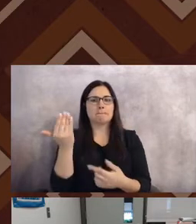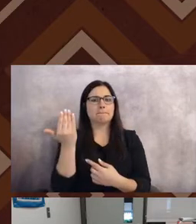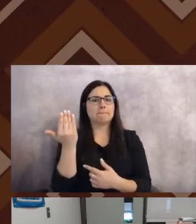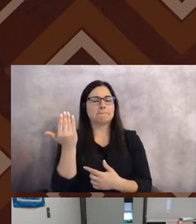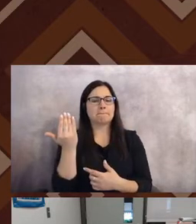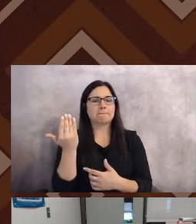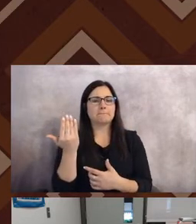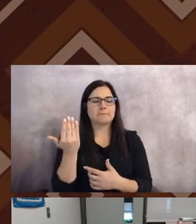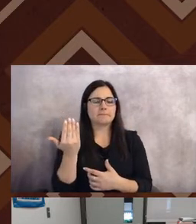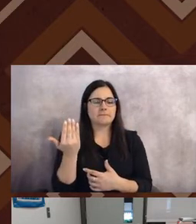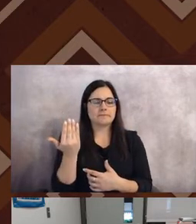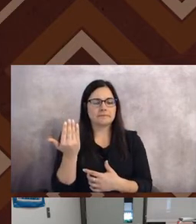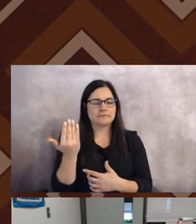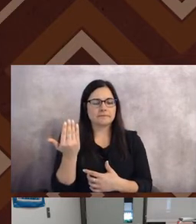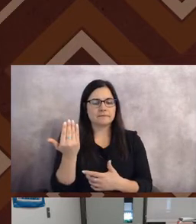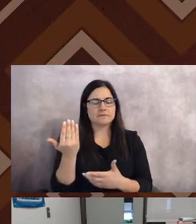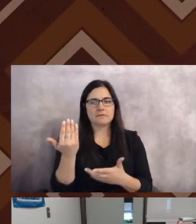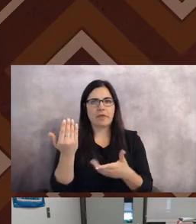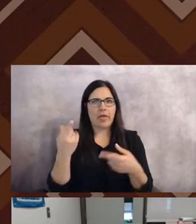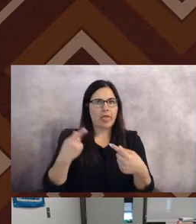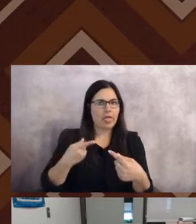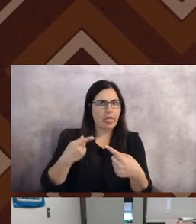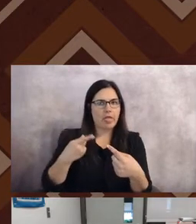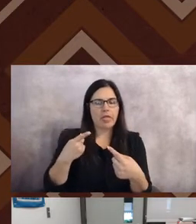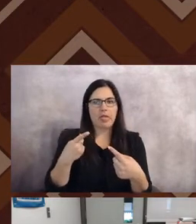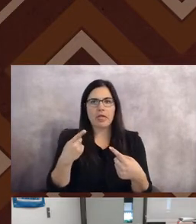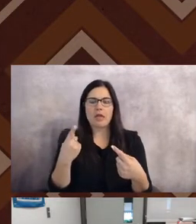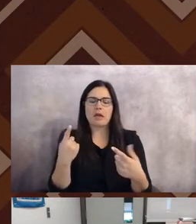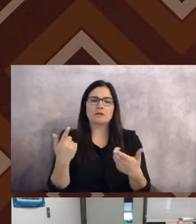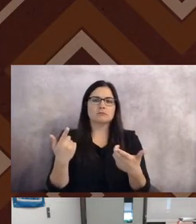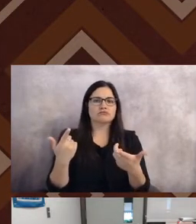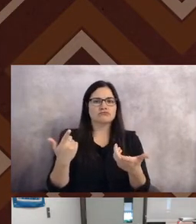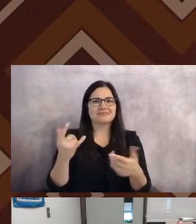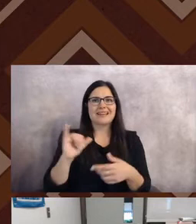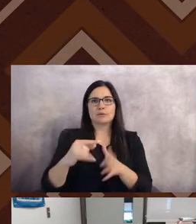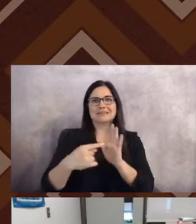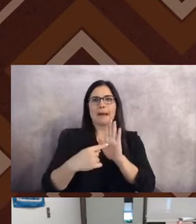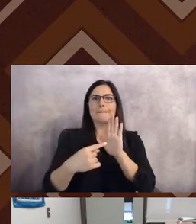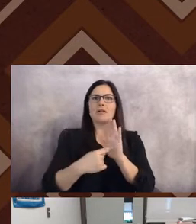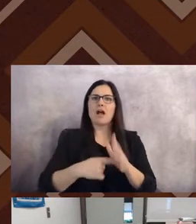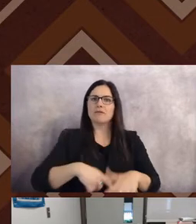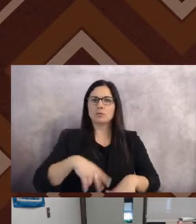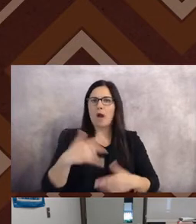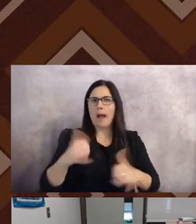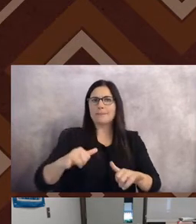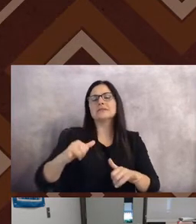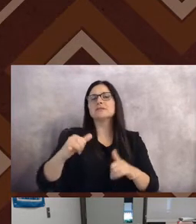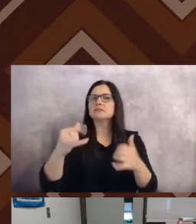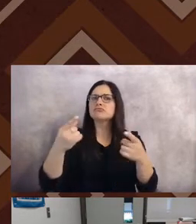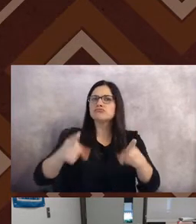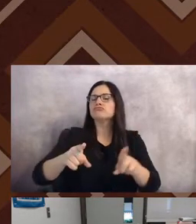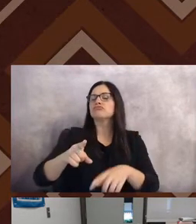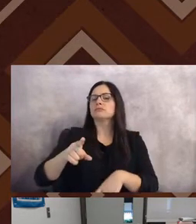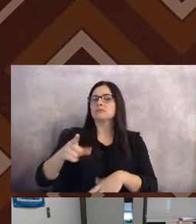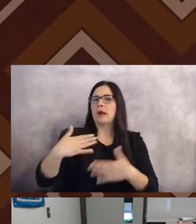there's some disagreement about it just kind of to serve as an example. OK, that would be one example